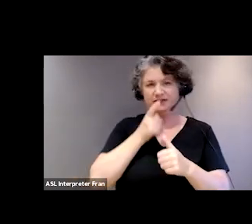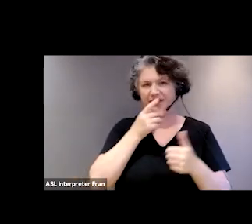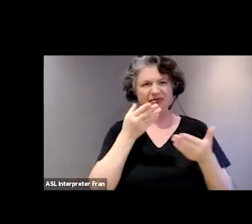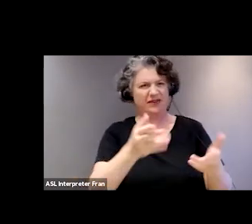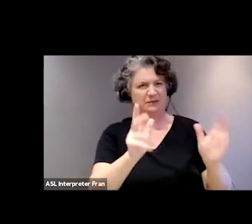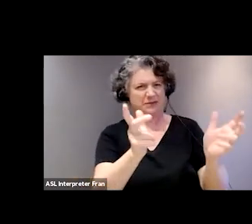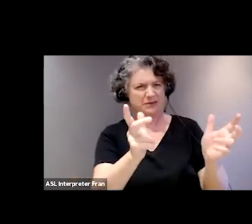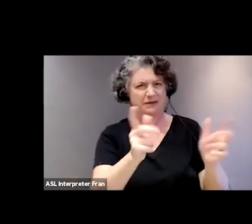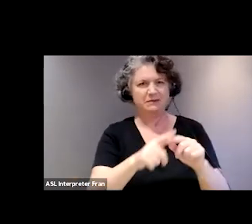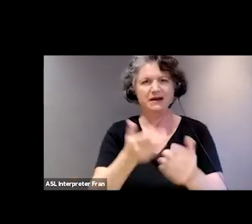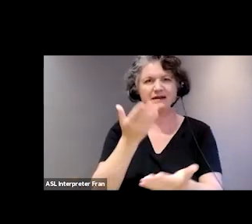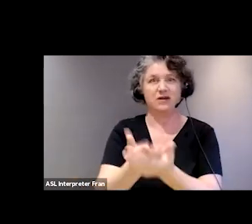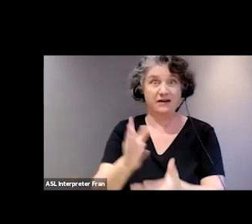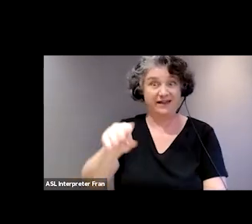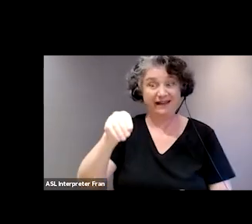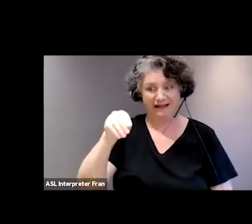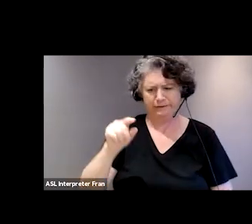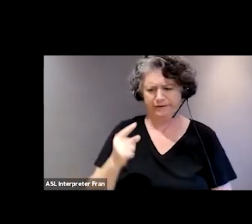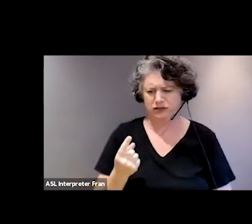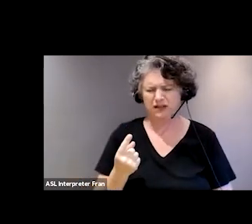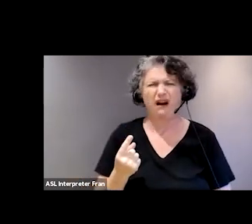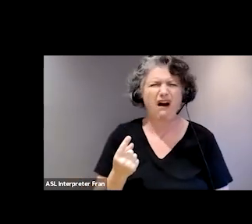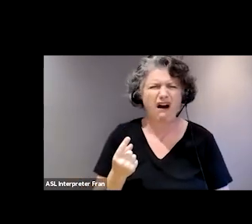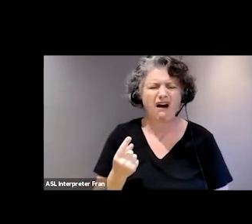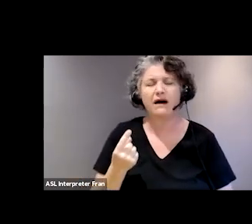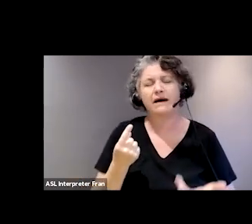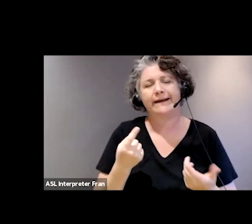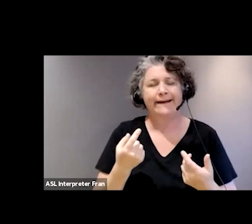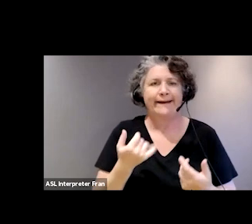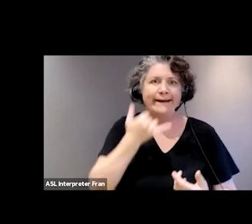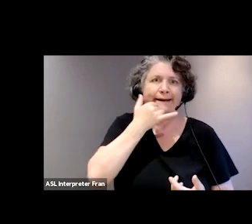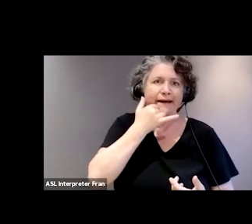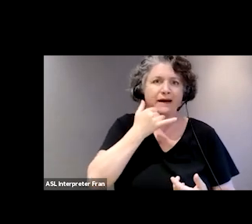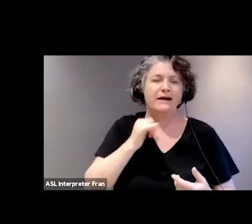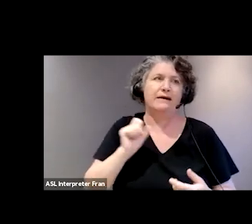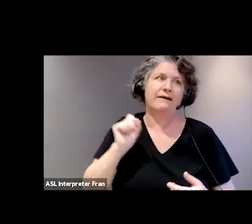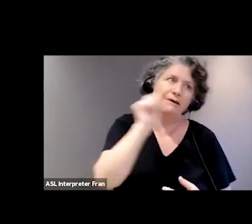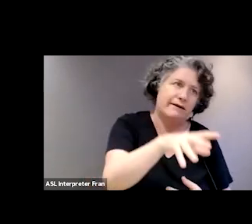issues, unfortunately that team is working as quickly as they can with the resources and the bodies they have been allocated to work in that program to get that done as